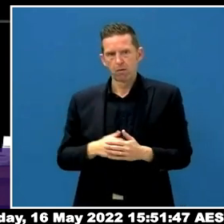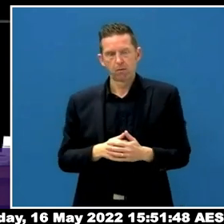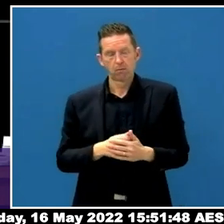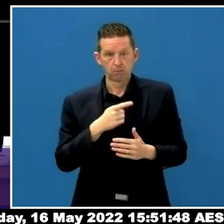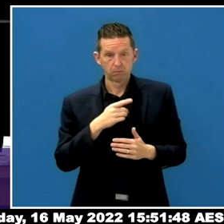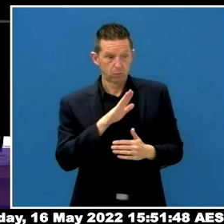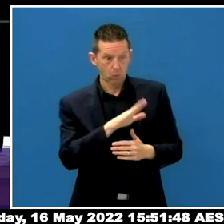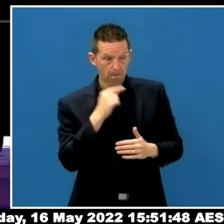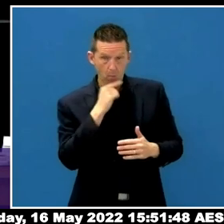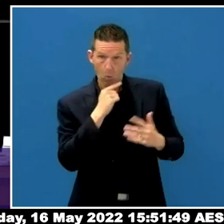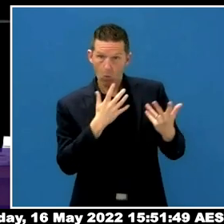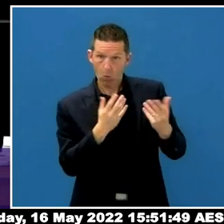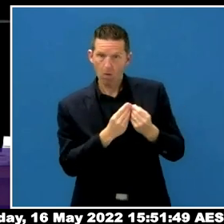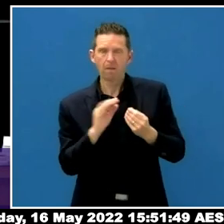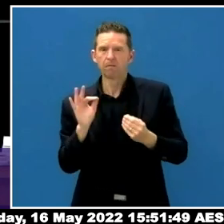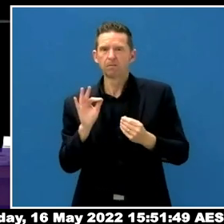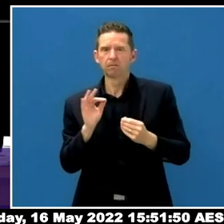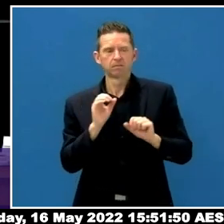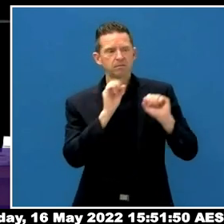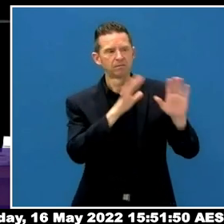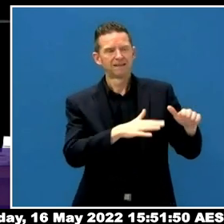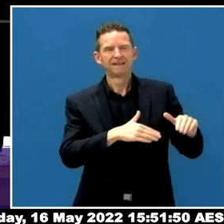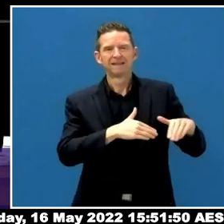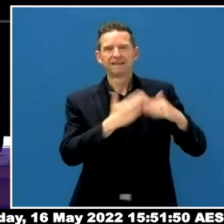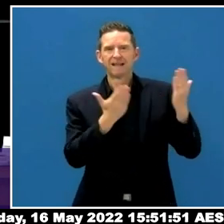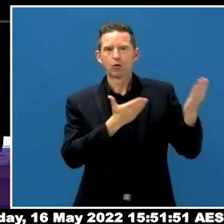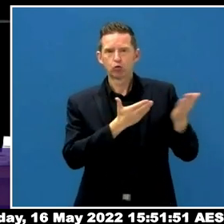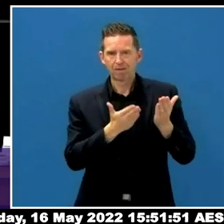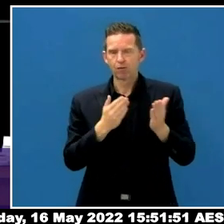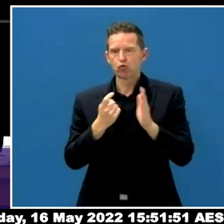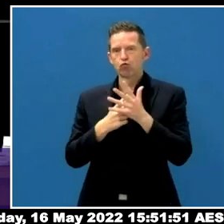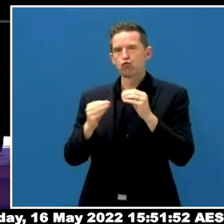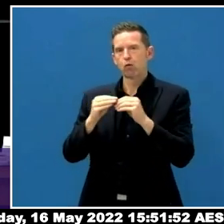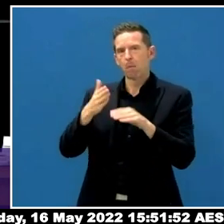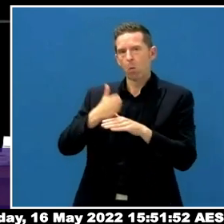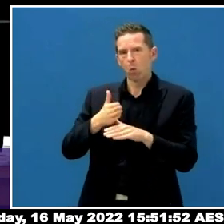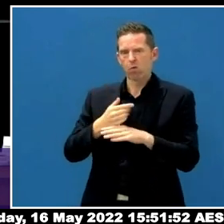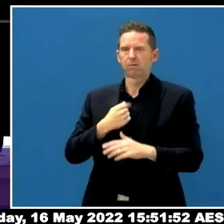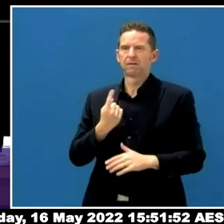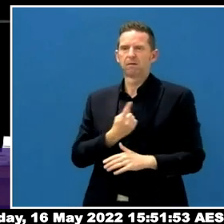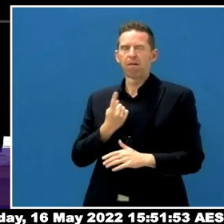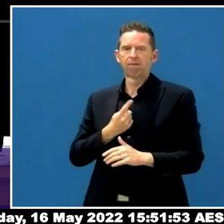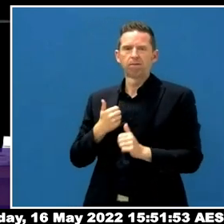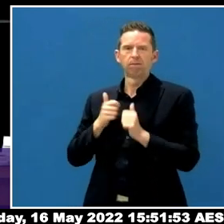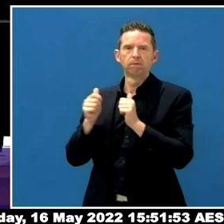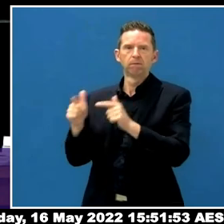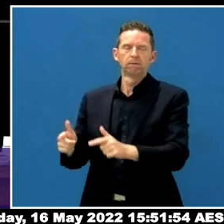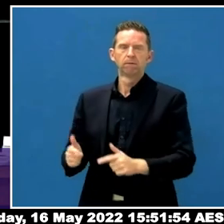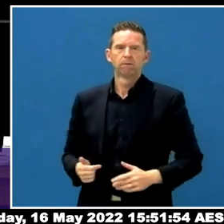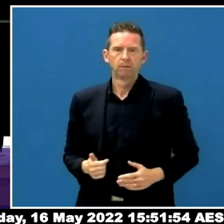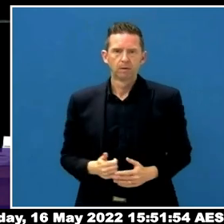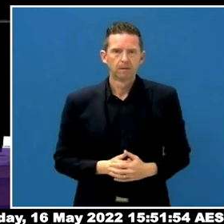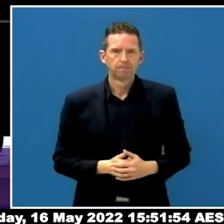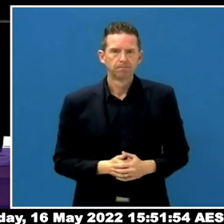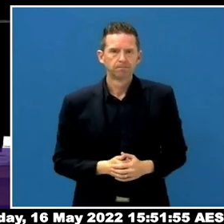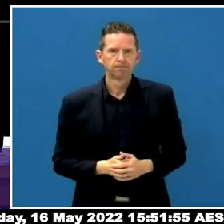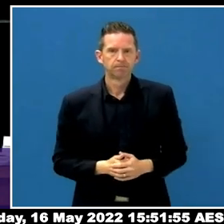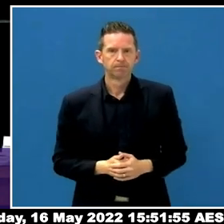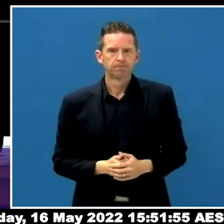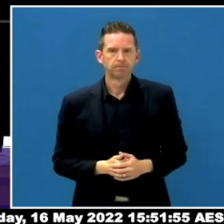Rob was at work. MR FOGARTY: Did you - did you ever meet any senior - I withdraw that.